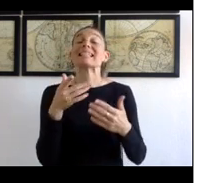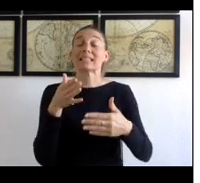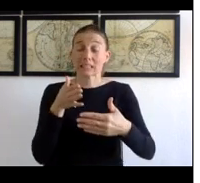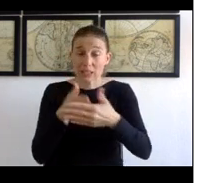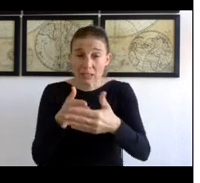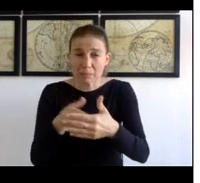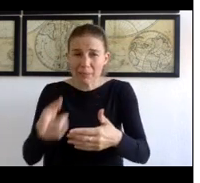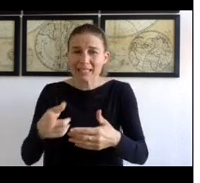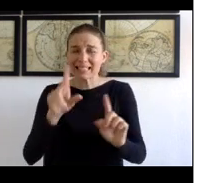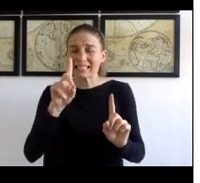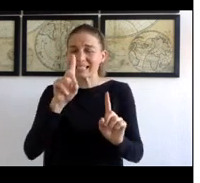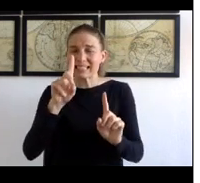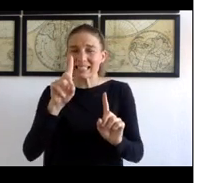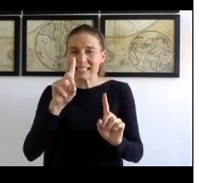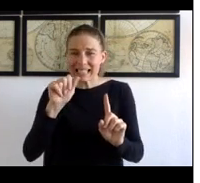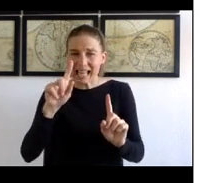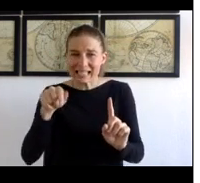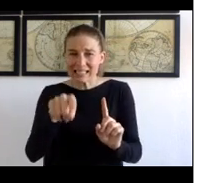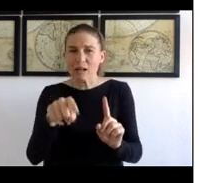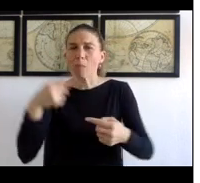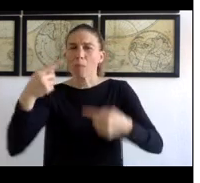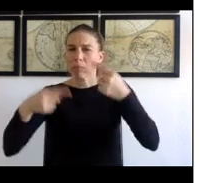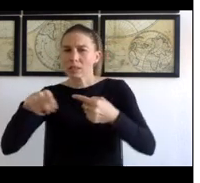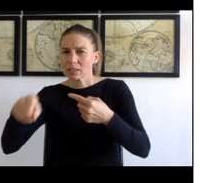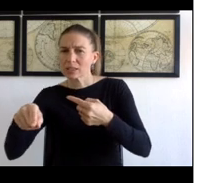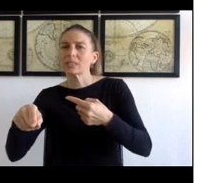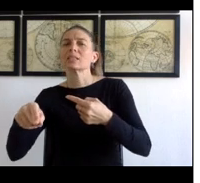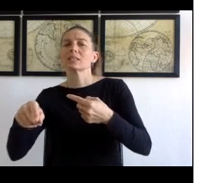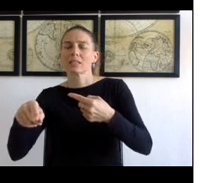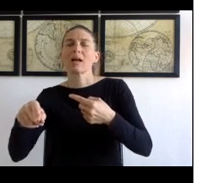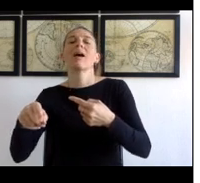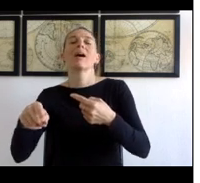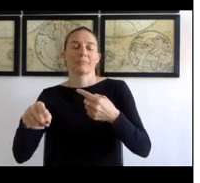There's the employment rate which is one of the SDG indicators.